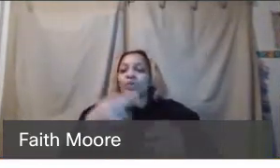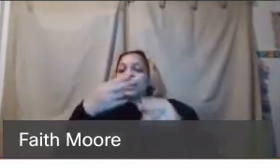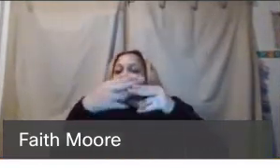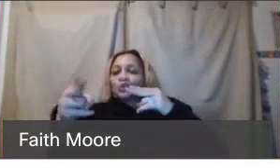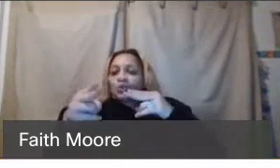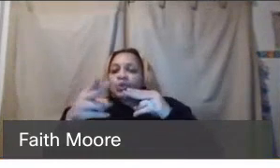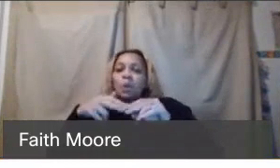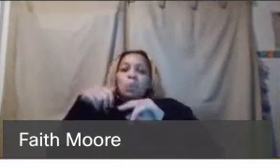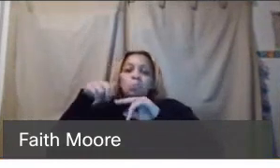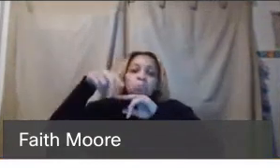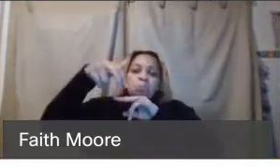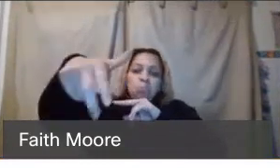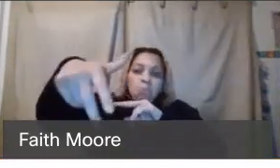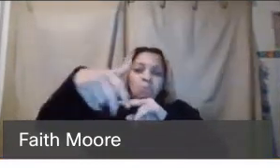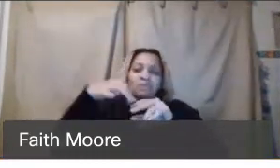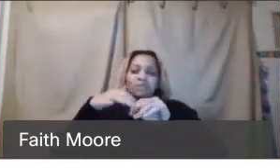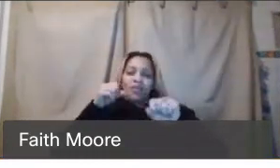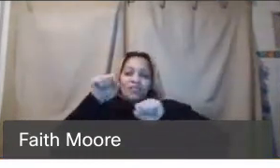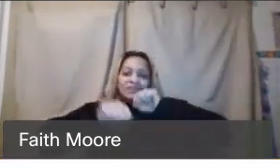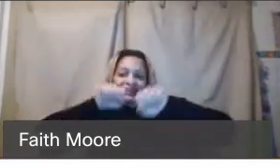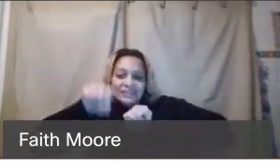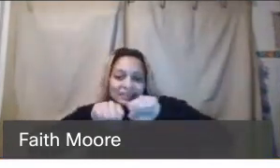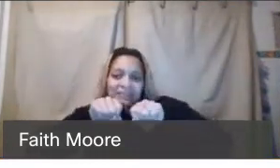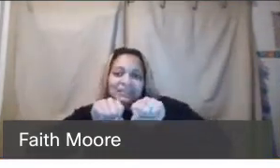For a cyclist work pedestrian cyclist can continue to use.